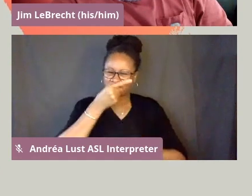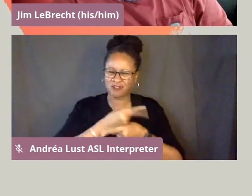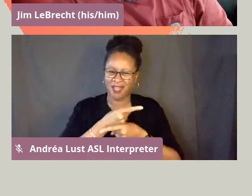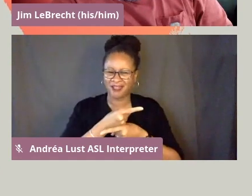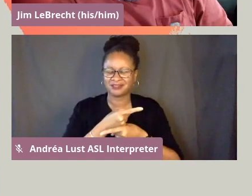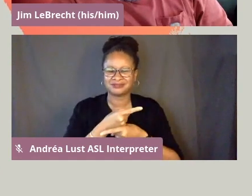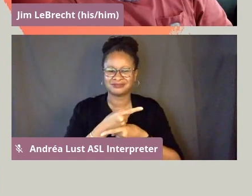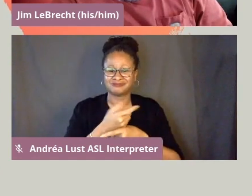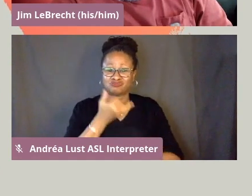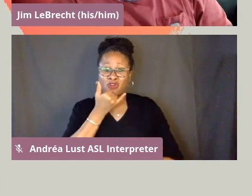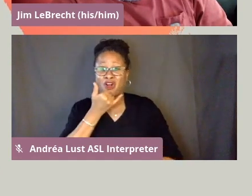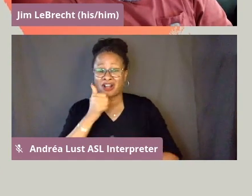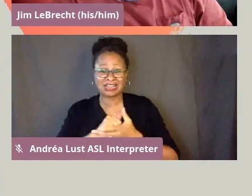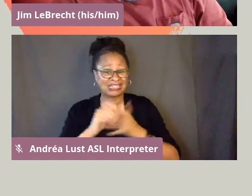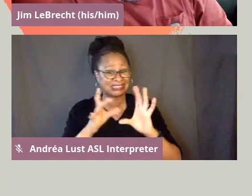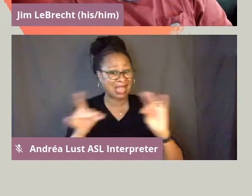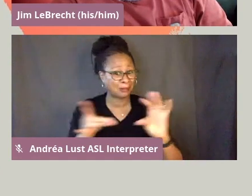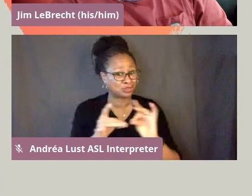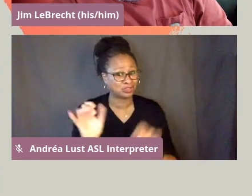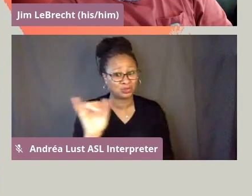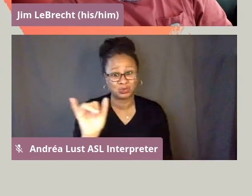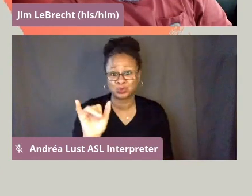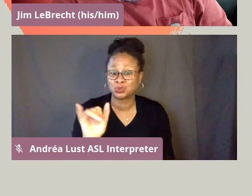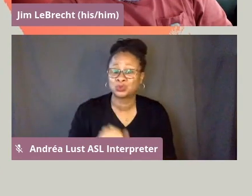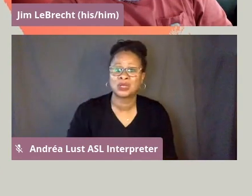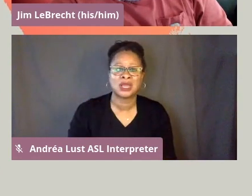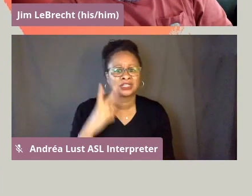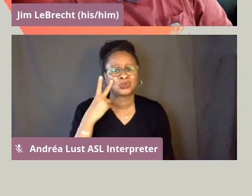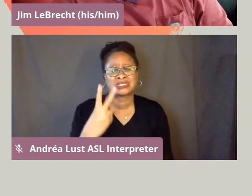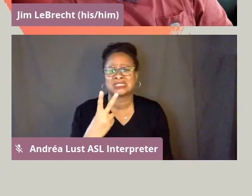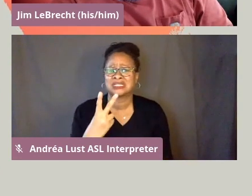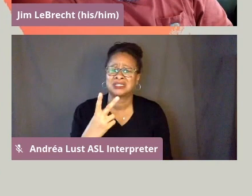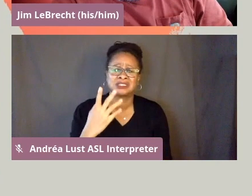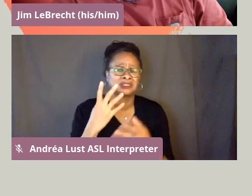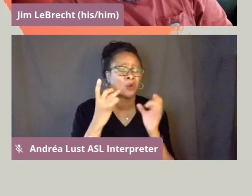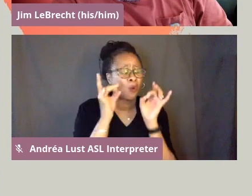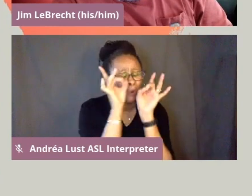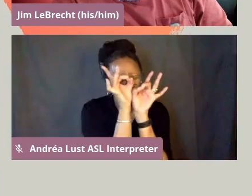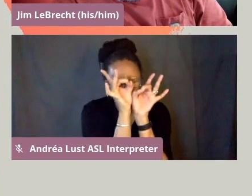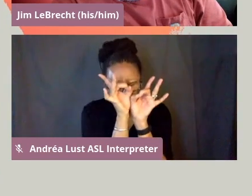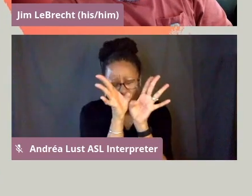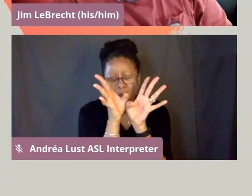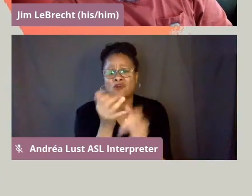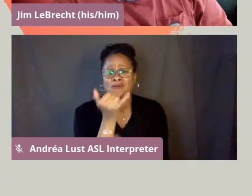Even in captioning, I just see so many horrendous mistakes in captioning.